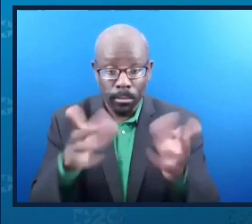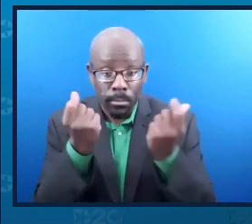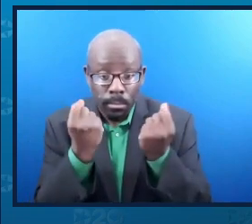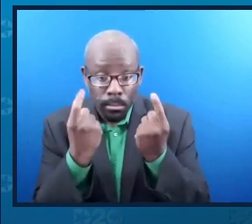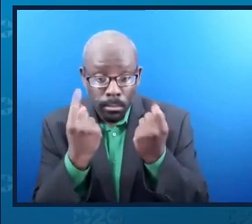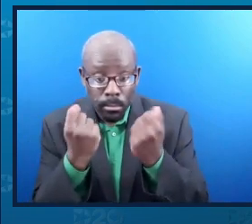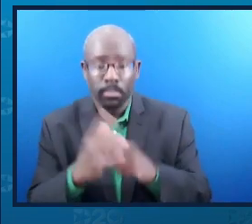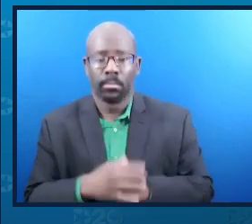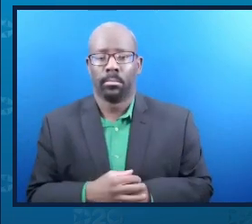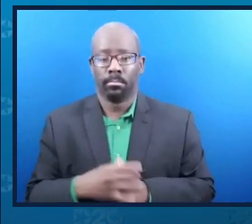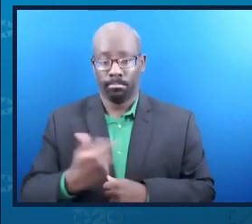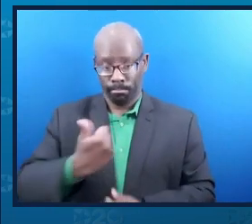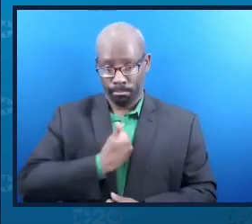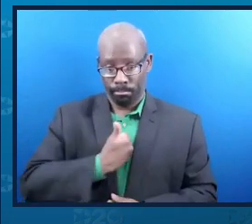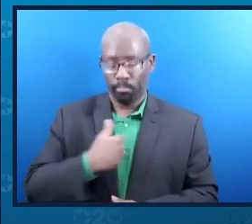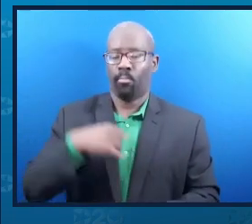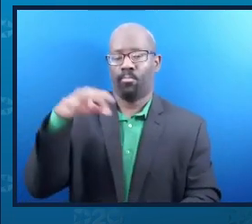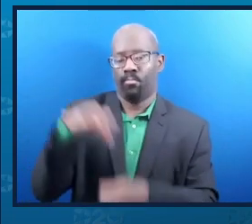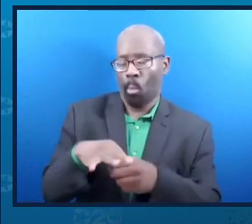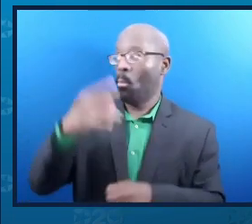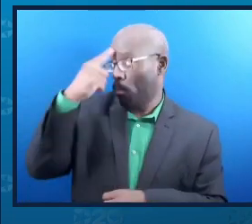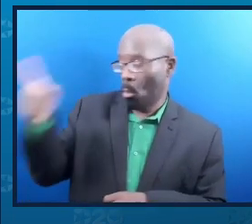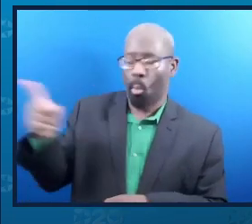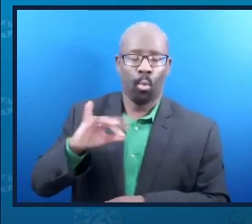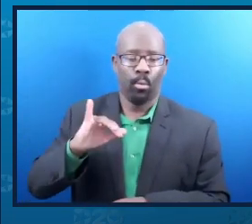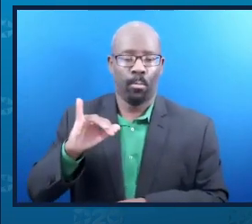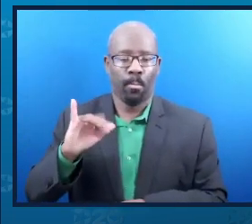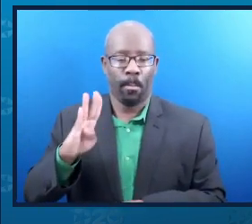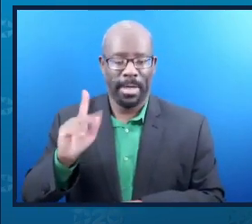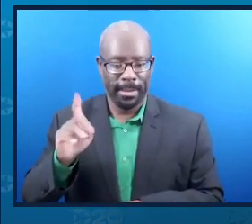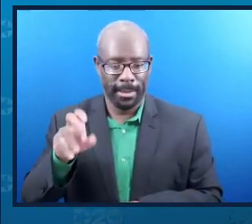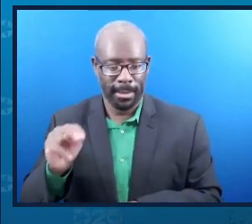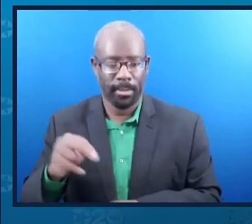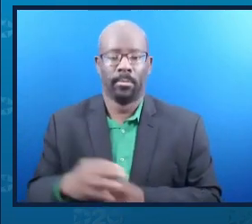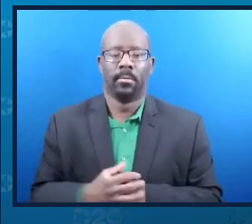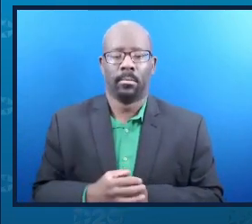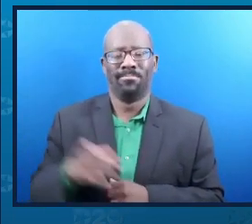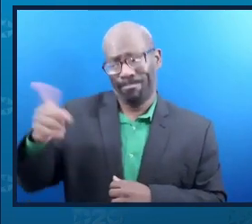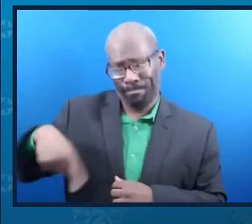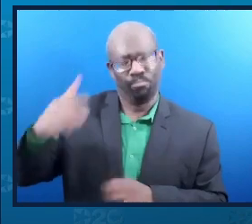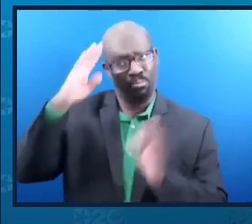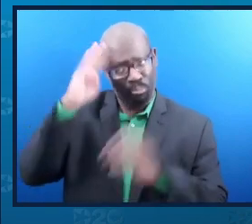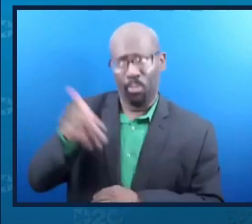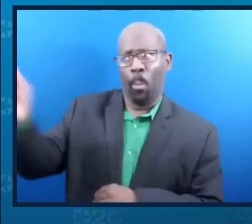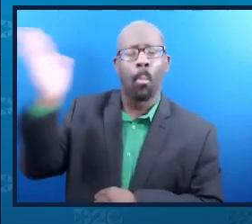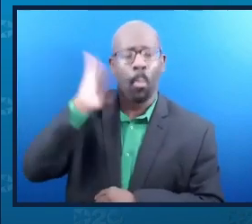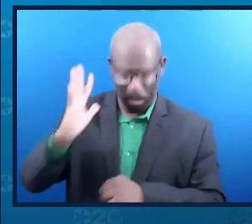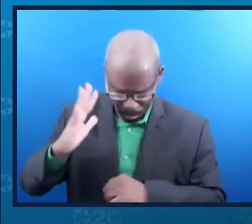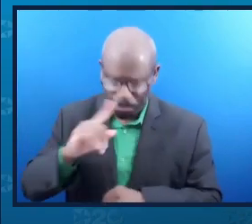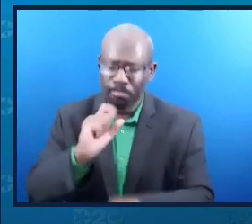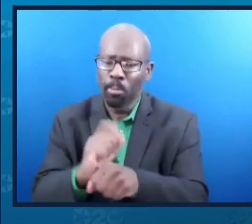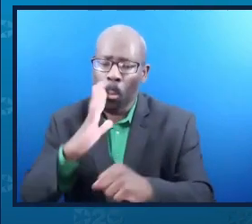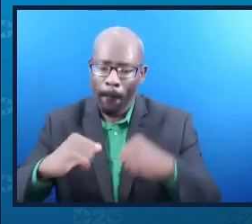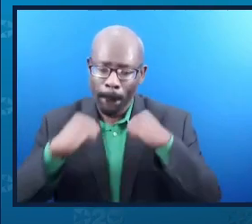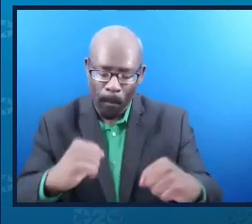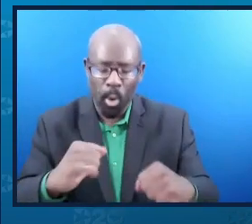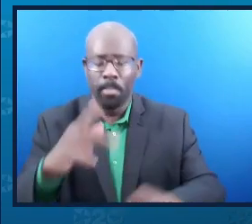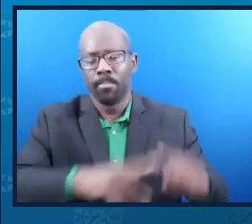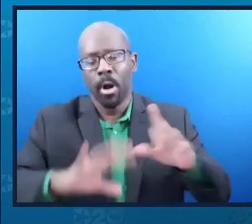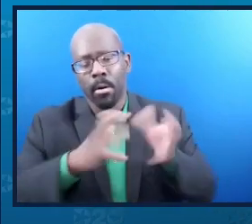BEHALF OF ALL VICTIMS AND VARVORS OF DOMESTIC VIOLENCE. I AM VOTING FOR JOE BIDEN BECAUSE WITH IT IS ON MY